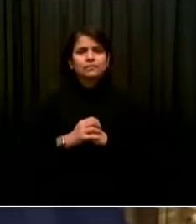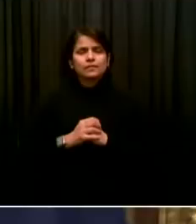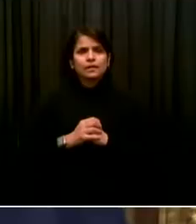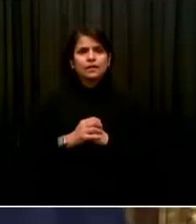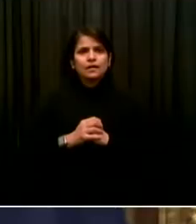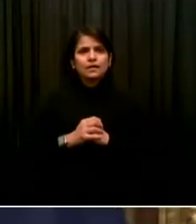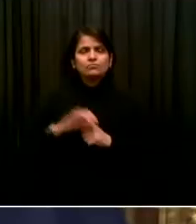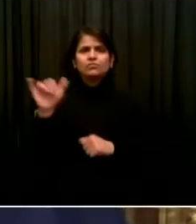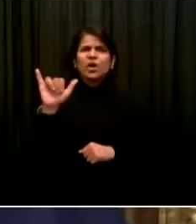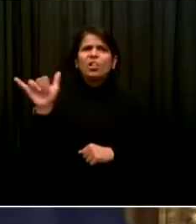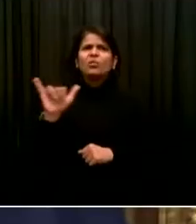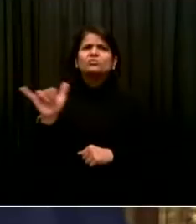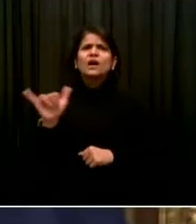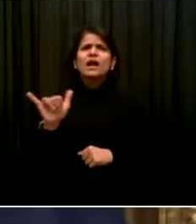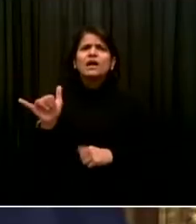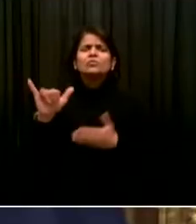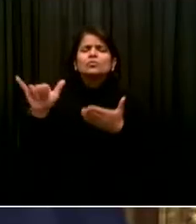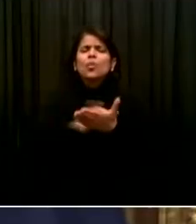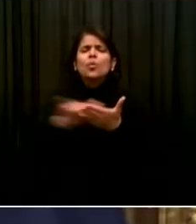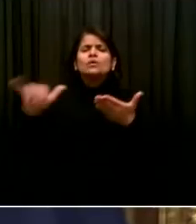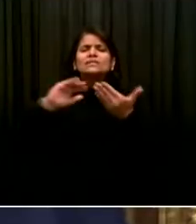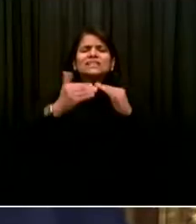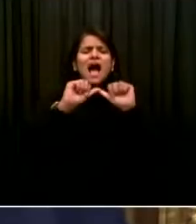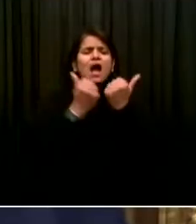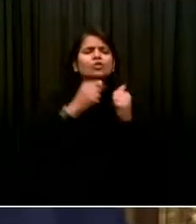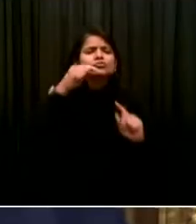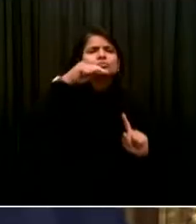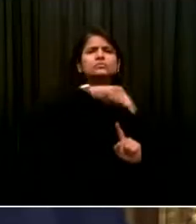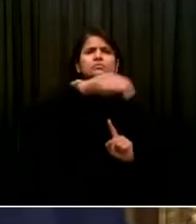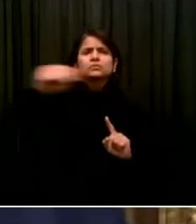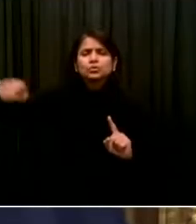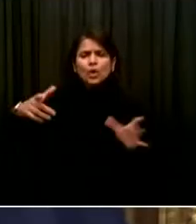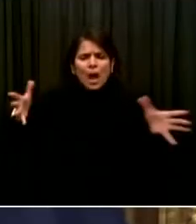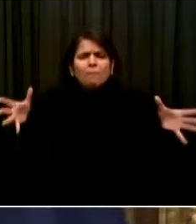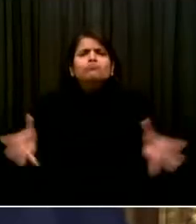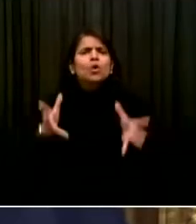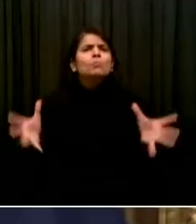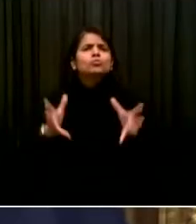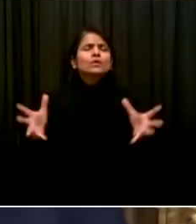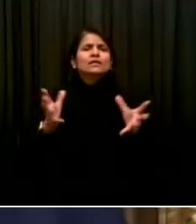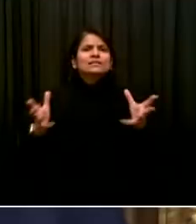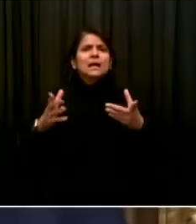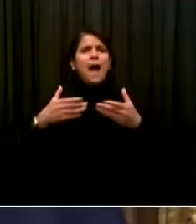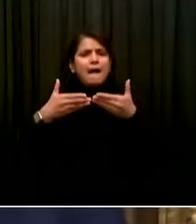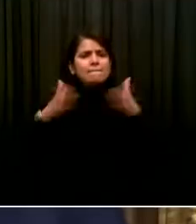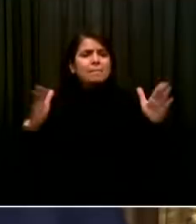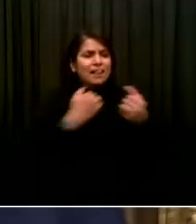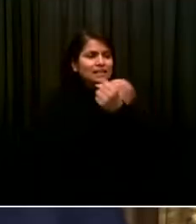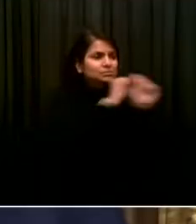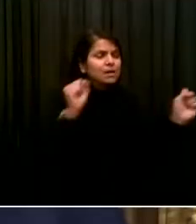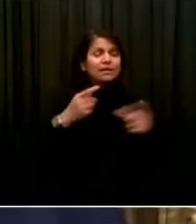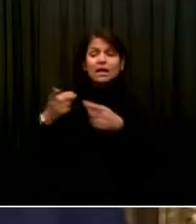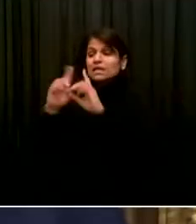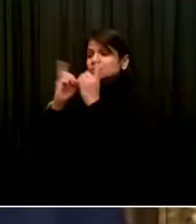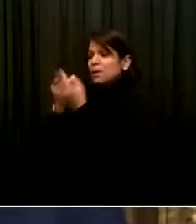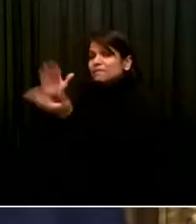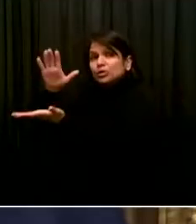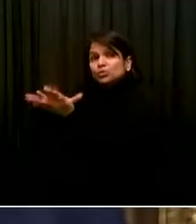EFFORTS OF THE WE WILL ALSO ENLIST EVERY CITY AGENCY IN PROMOTING PUBLIC